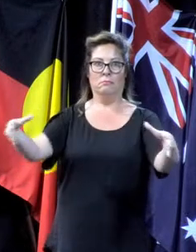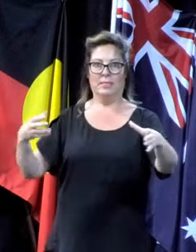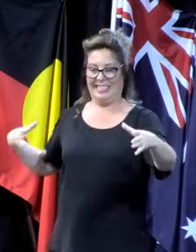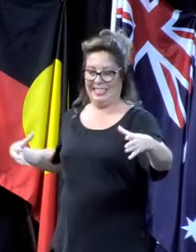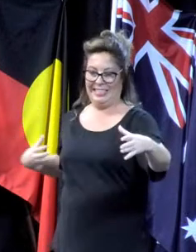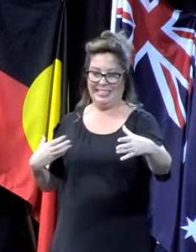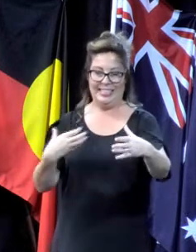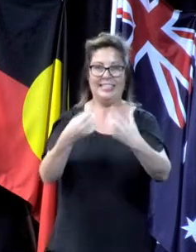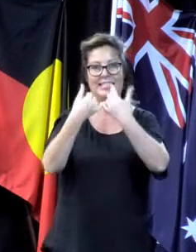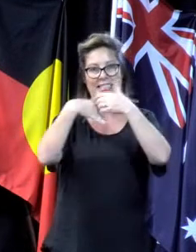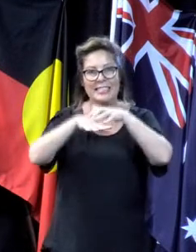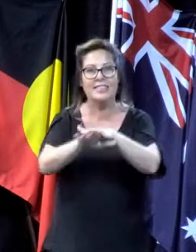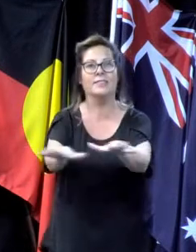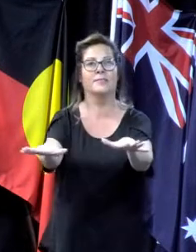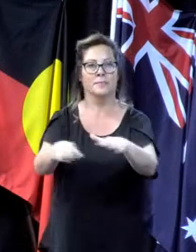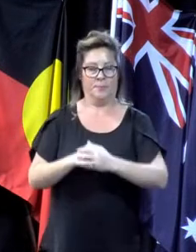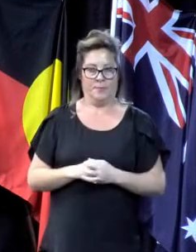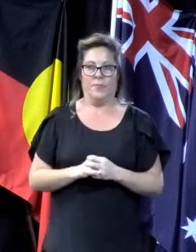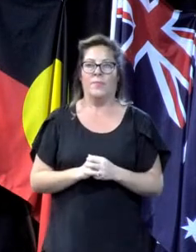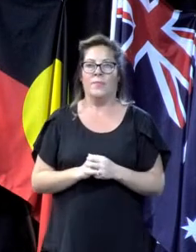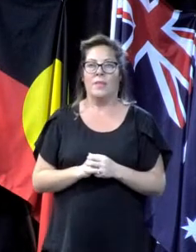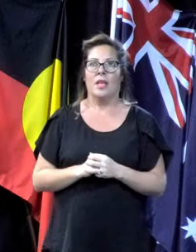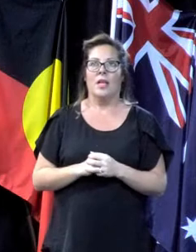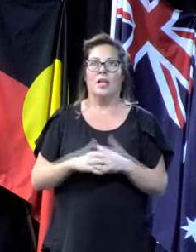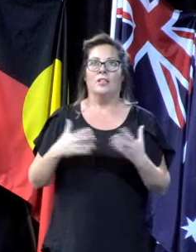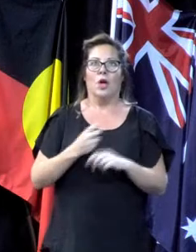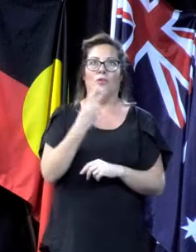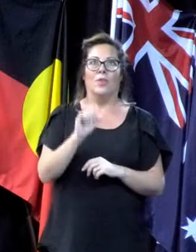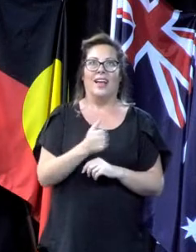So, by the end of Semester Two - Semester One, 2015,